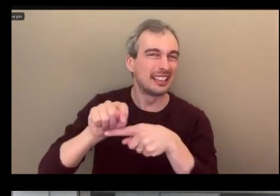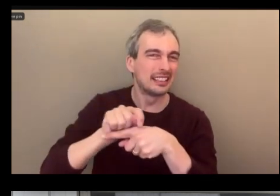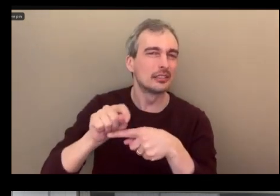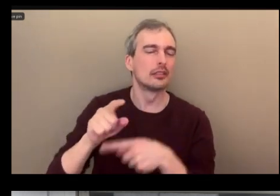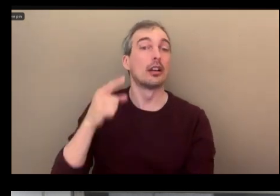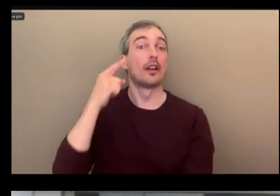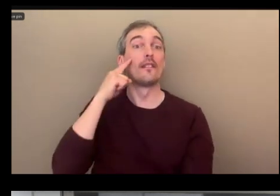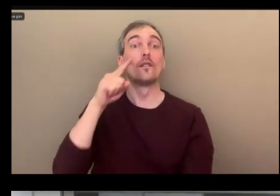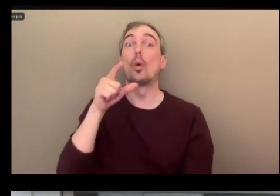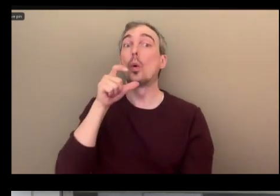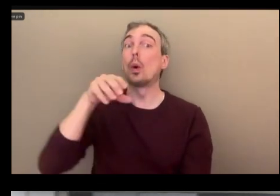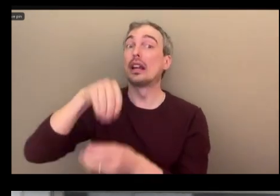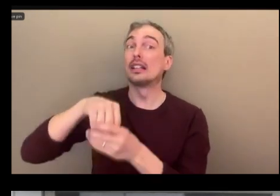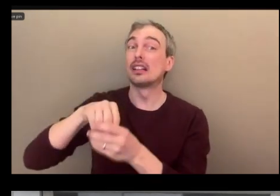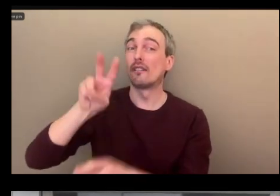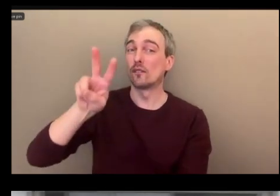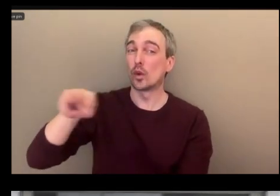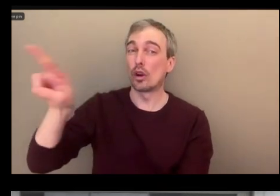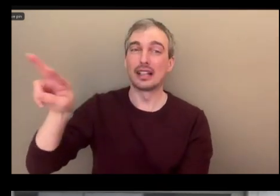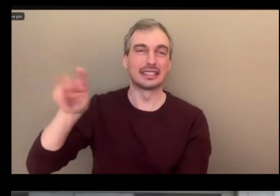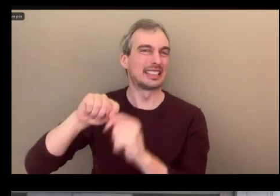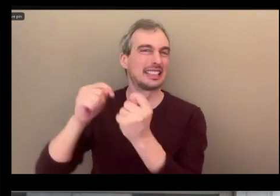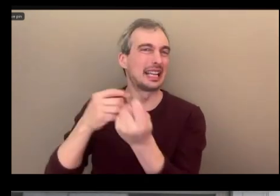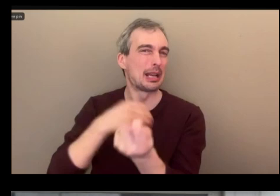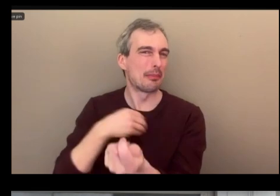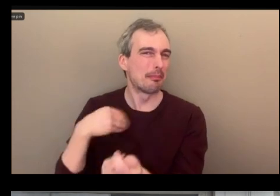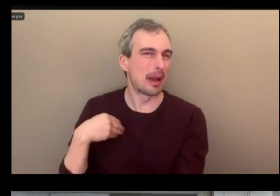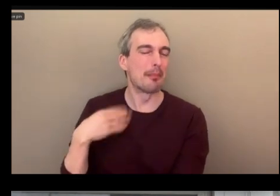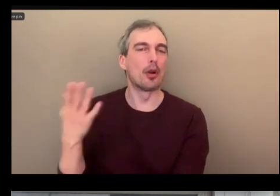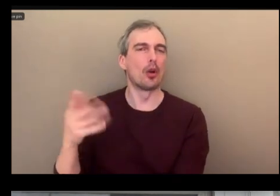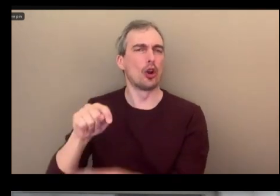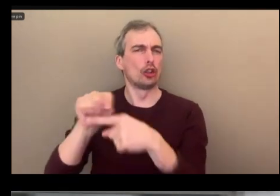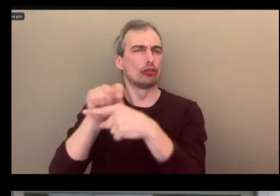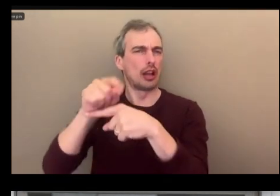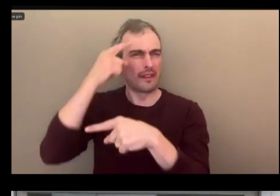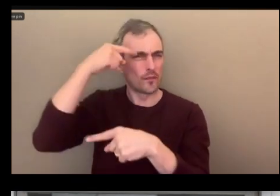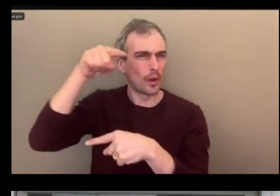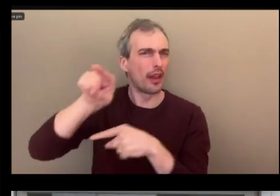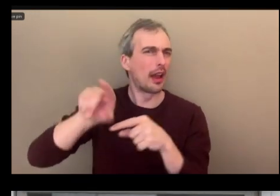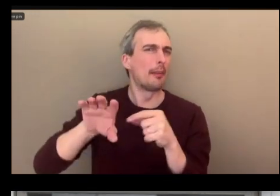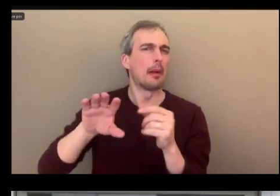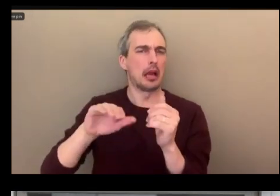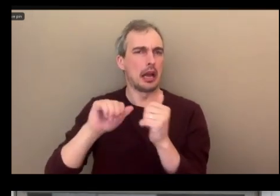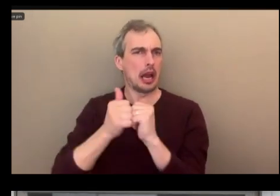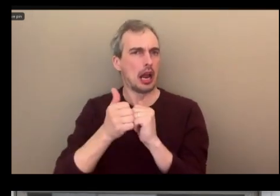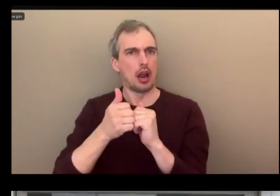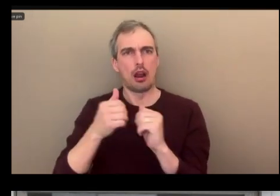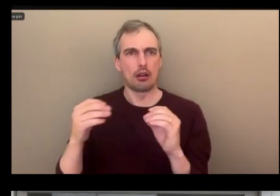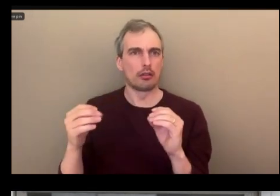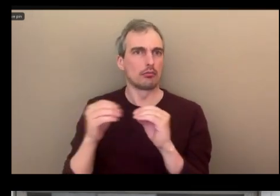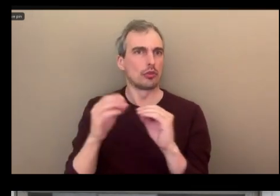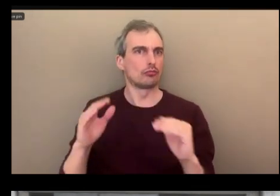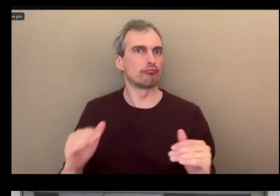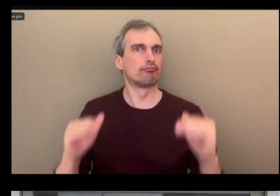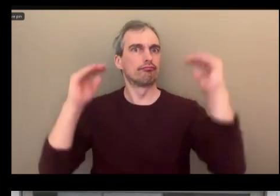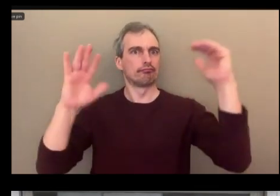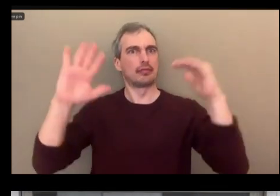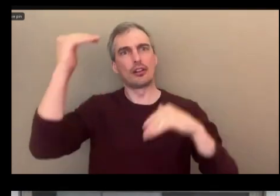We're gonna tailor our training for that development team. We're gonna tailor our training for a retail team. Doesn't really matter.